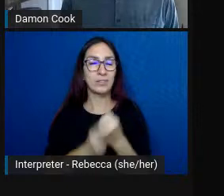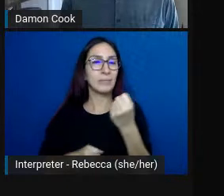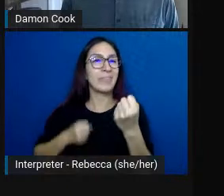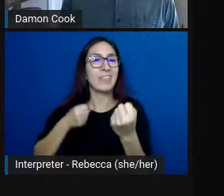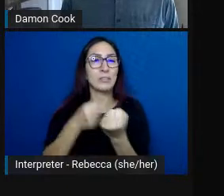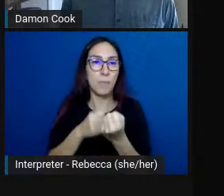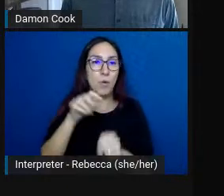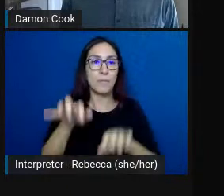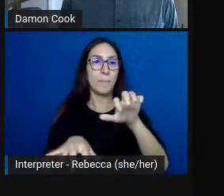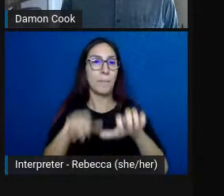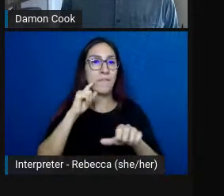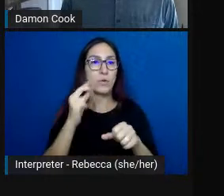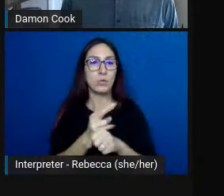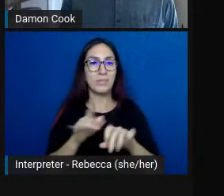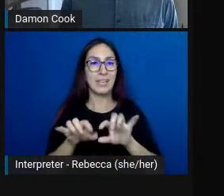and be sure to use a button element